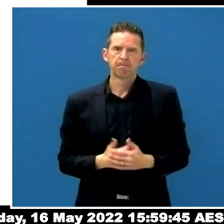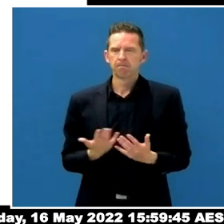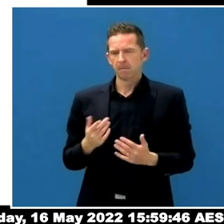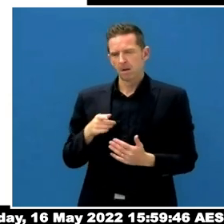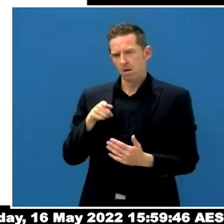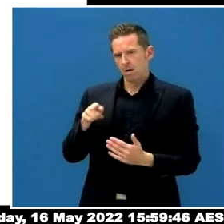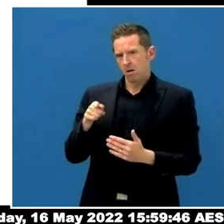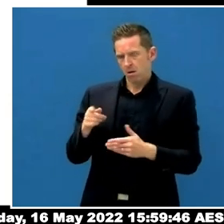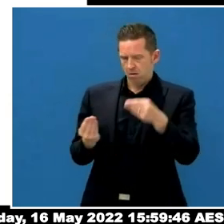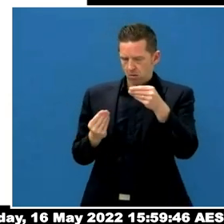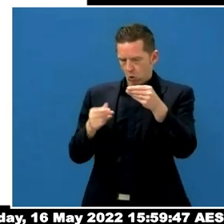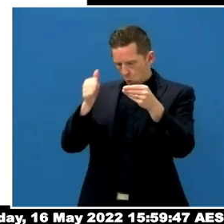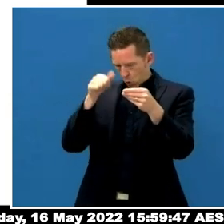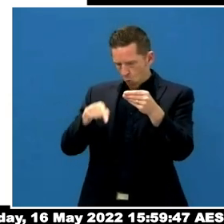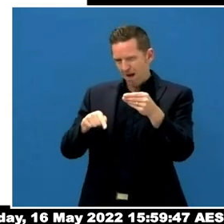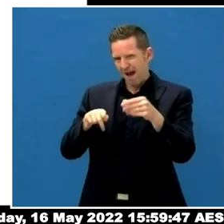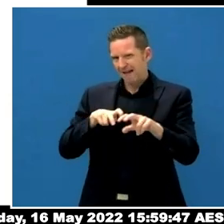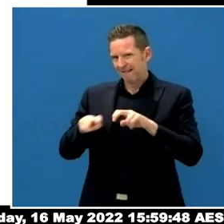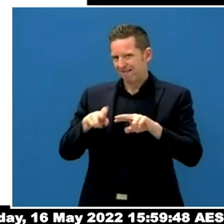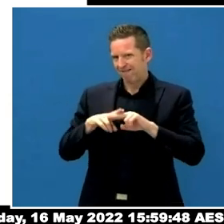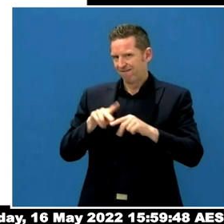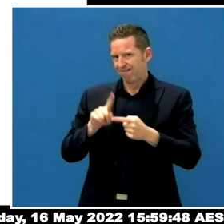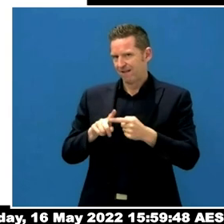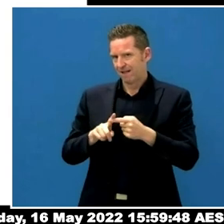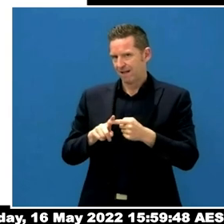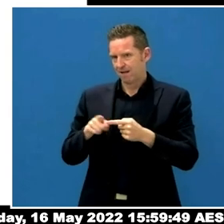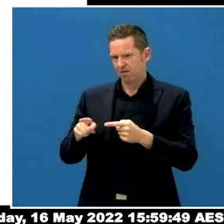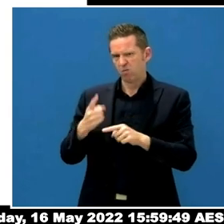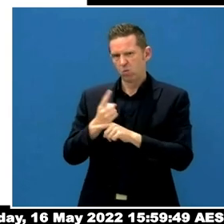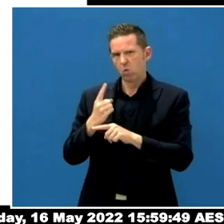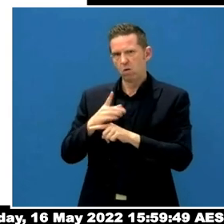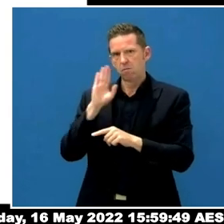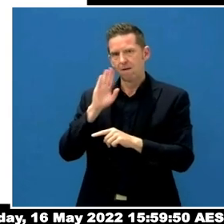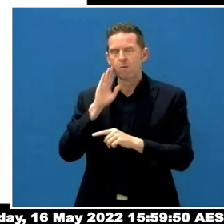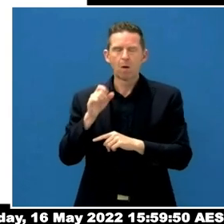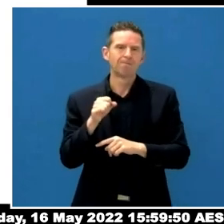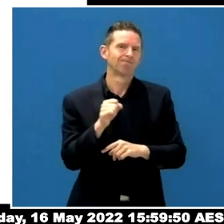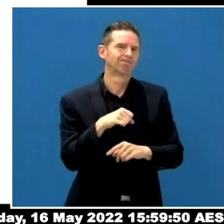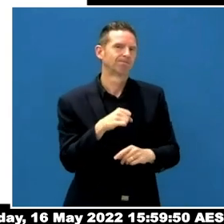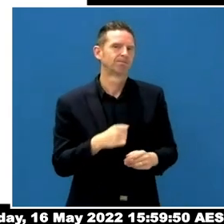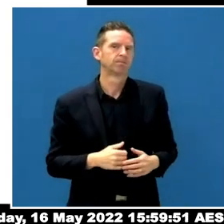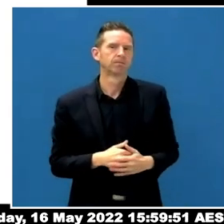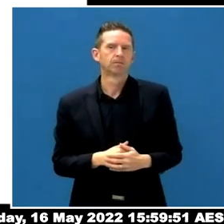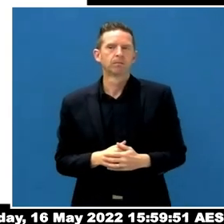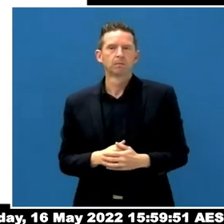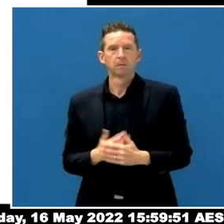talking about? SUZIE: Yes, correct. Alright. So, this appears, from your recollection, this was a document that